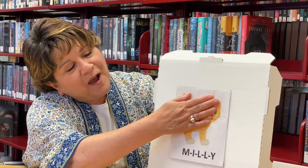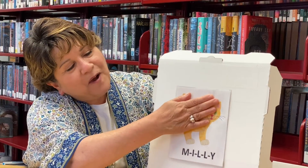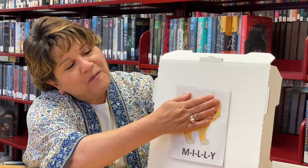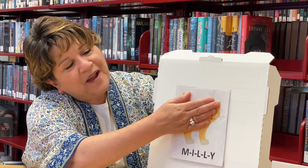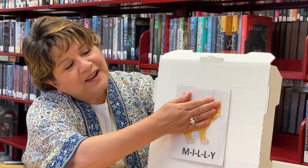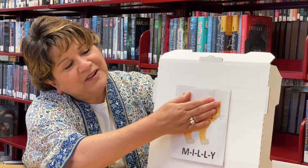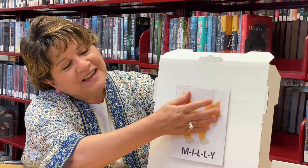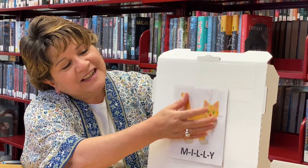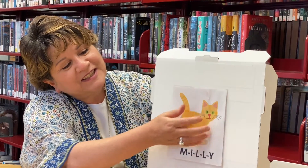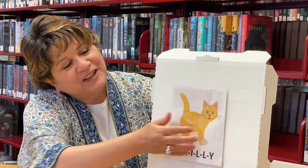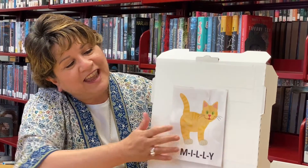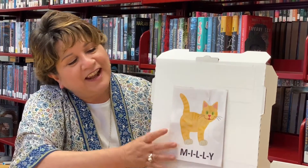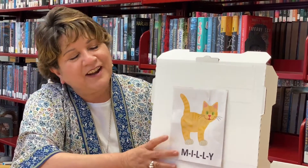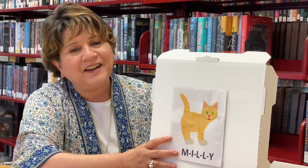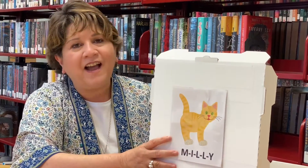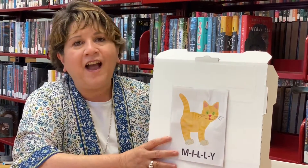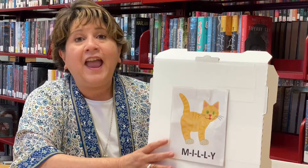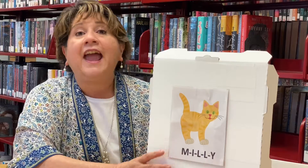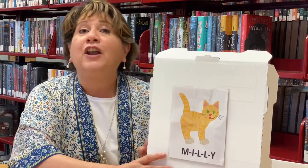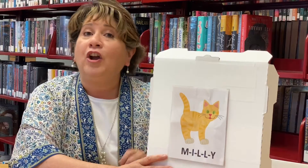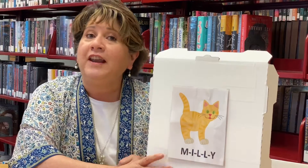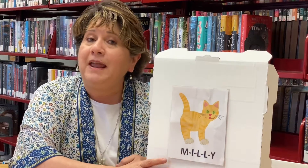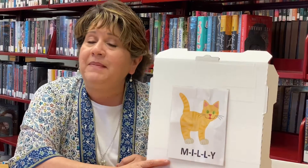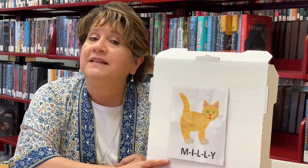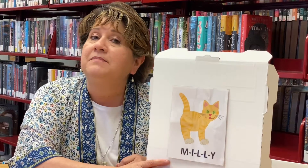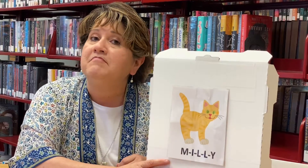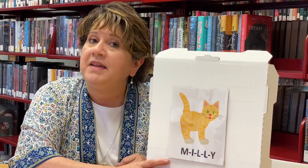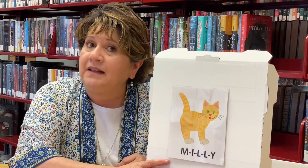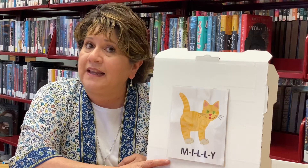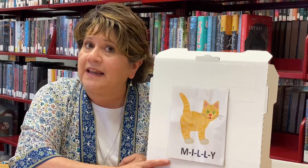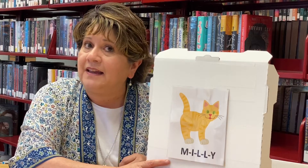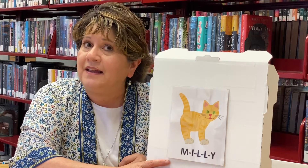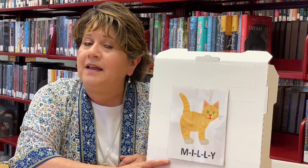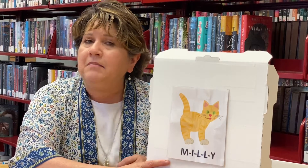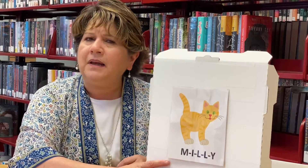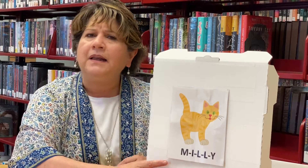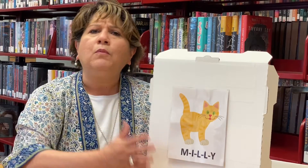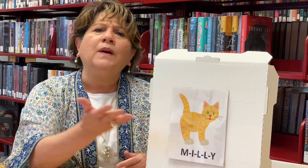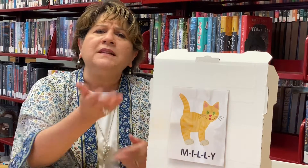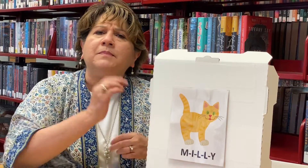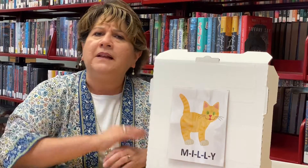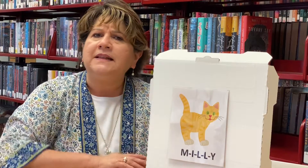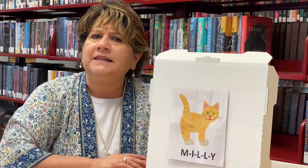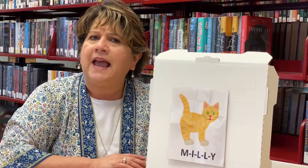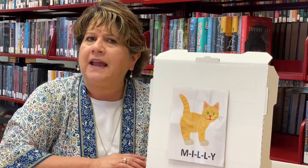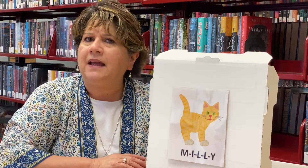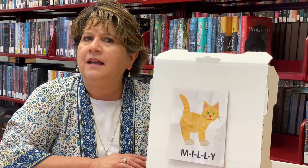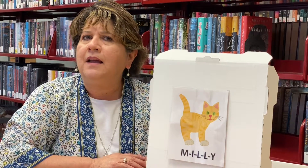Oh my goodness, look at her, and her name is Milly Milly What does Milly say?